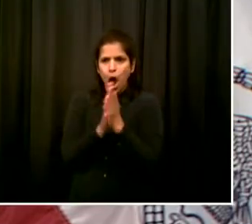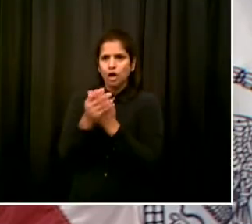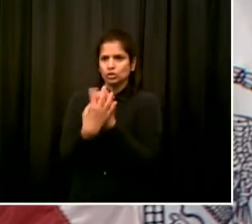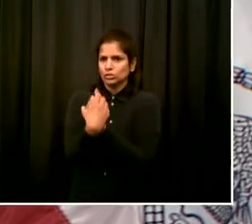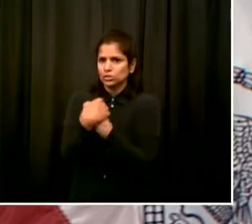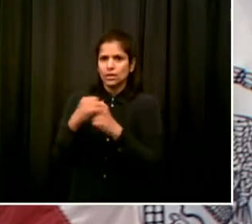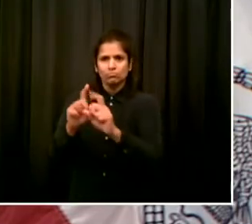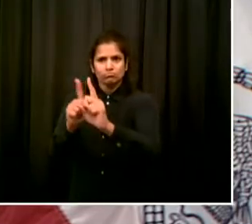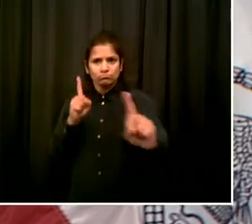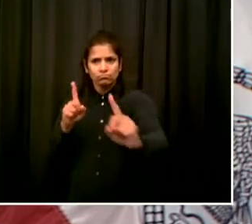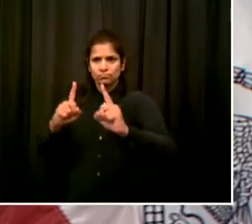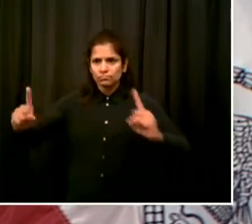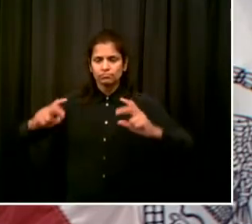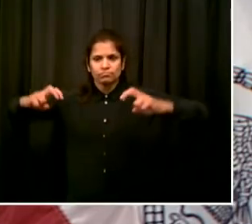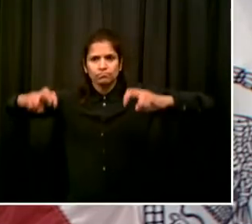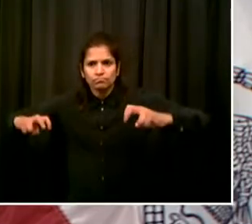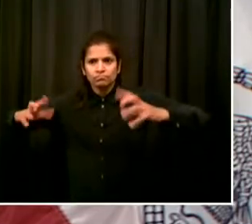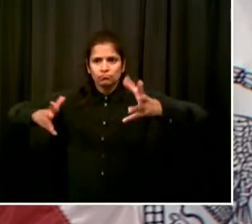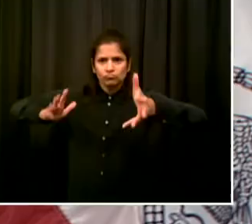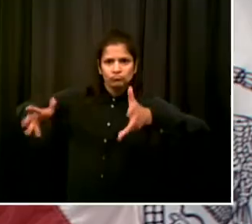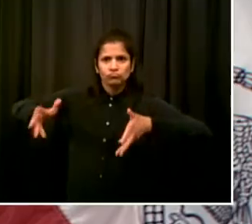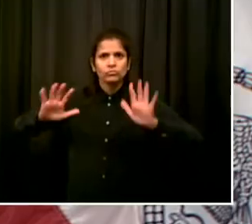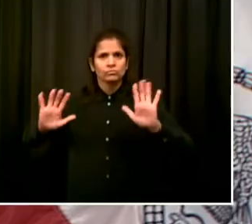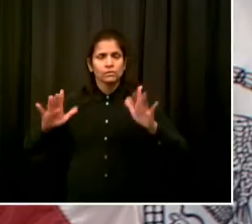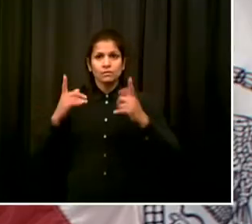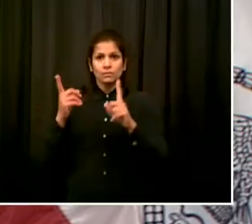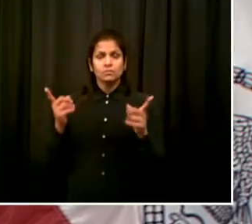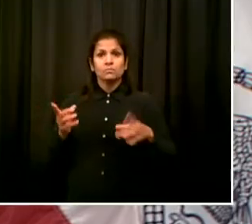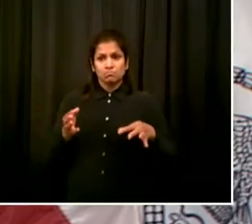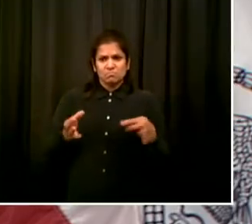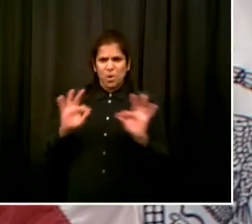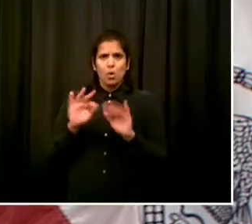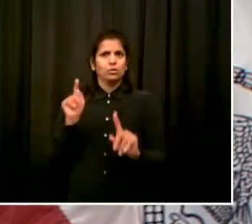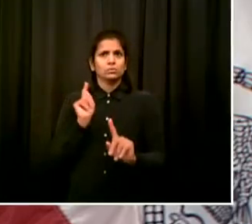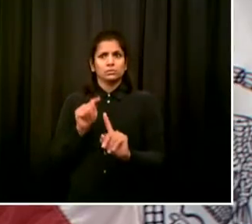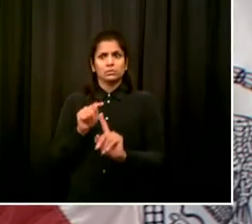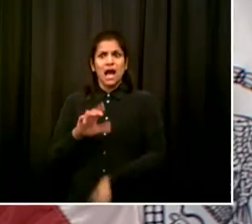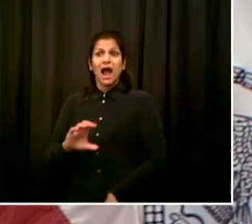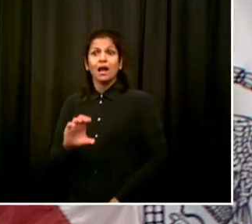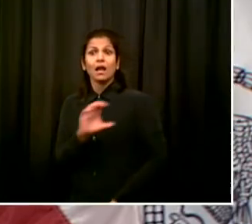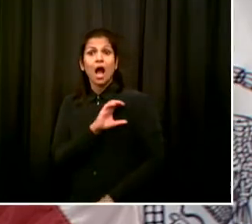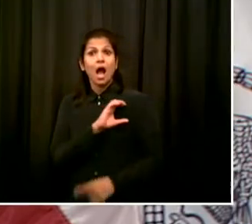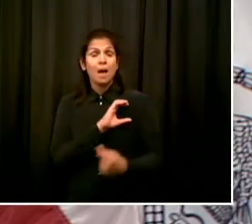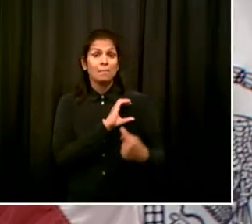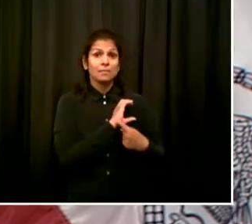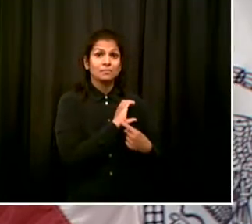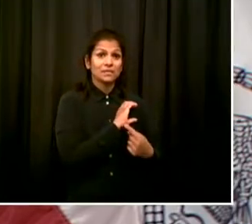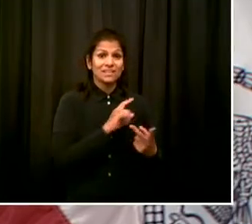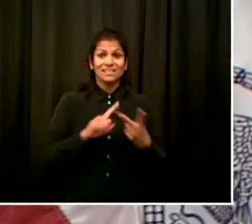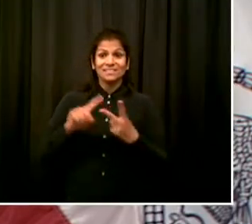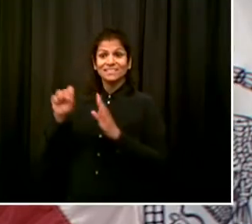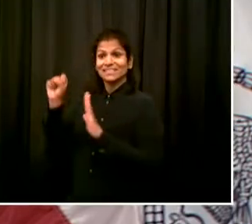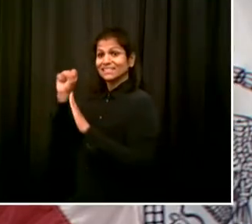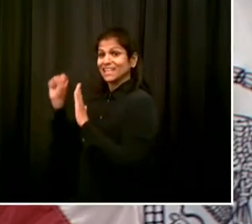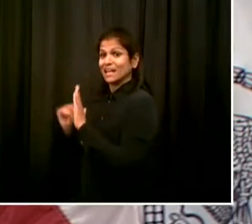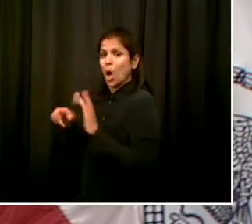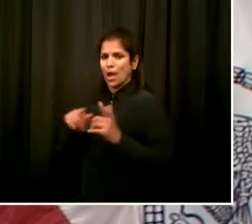BE CARL EFUABT OU IS THAT IS NOT A ROLE FOR POLICE. CITY OR STATE OLPICTE O ENFORCE SOCIAL